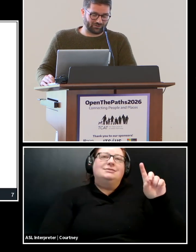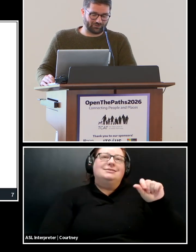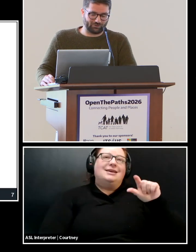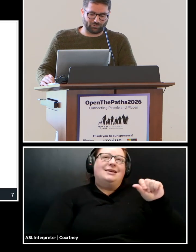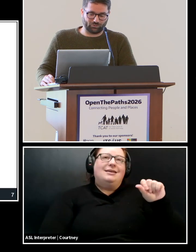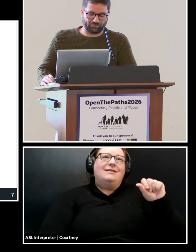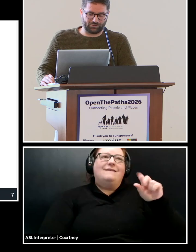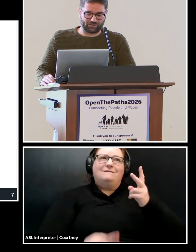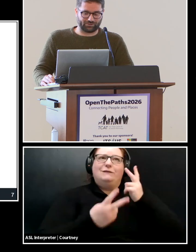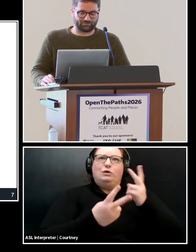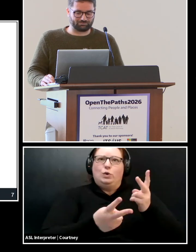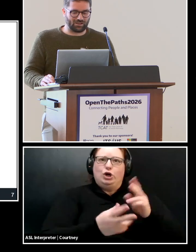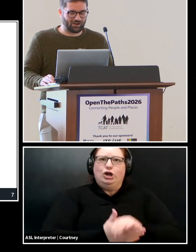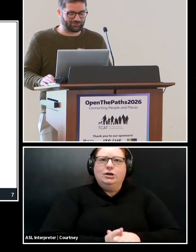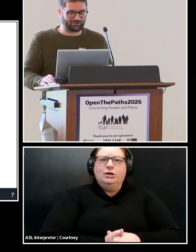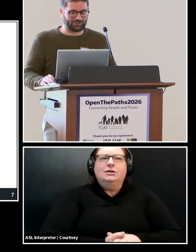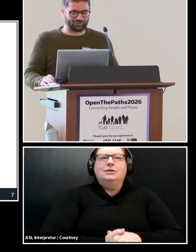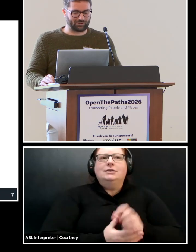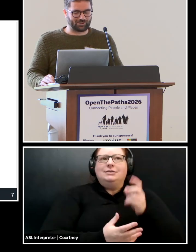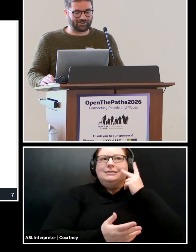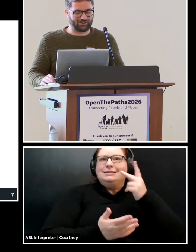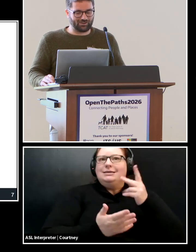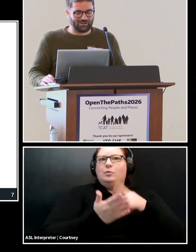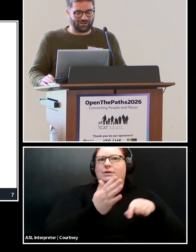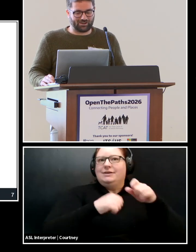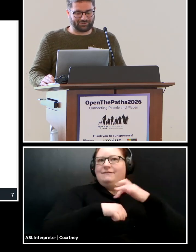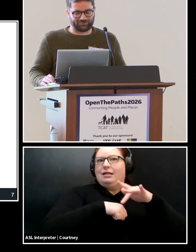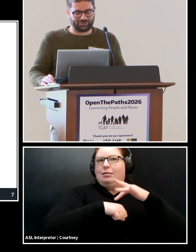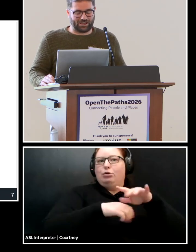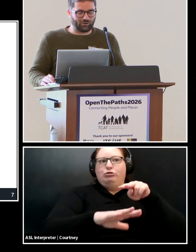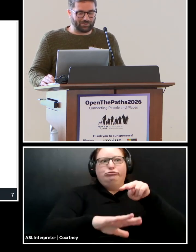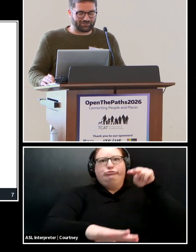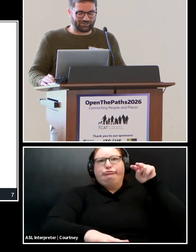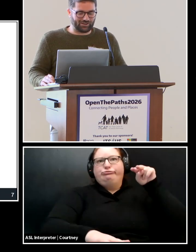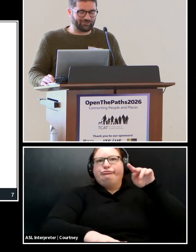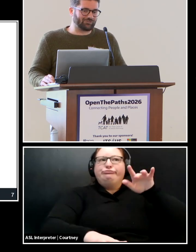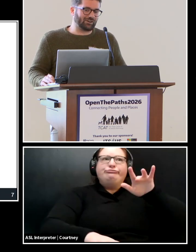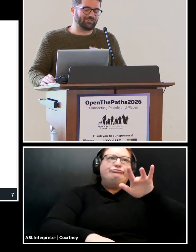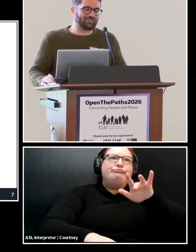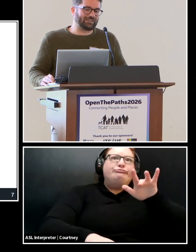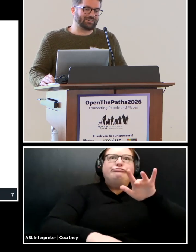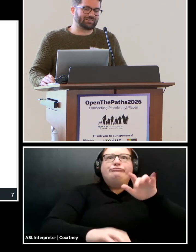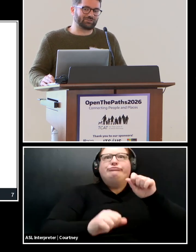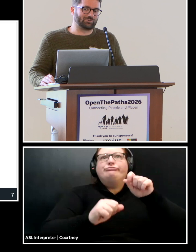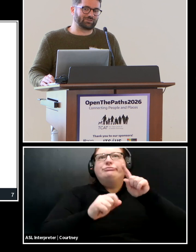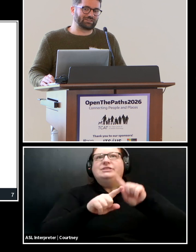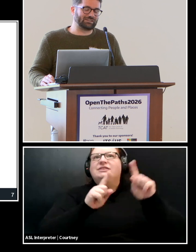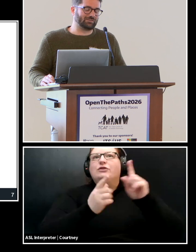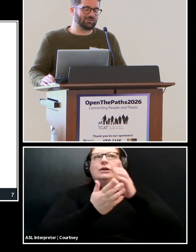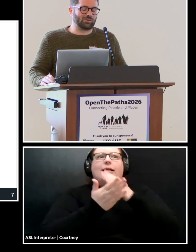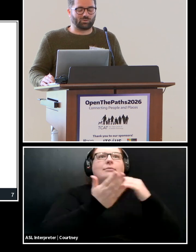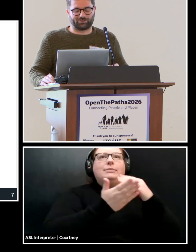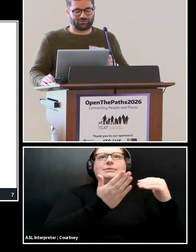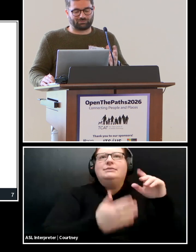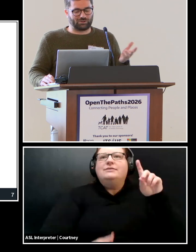what's available. You can hover and click on uh different elements of of the data to see what's